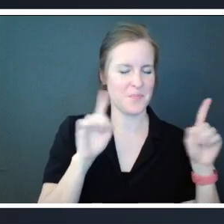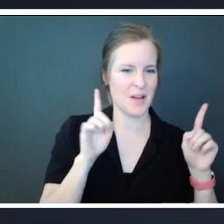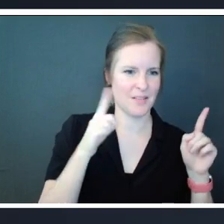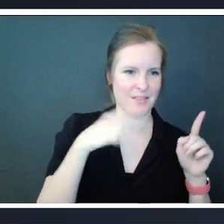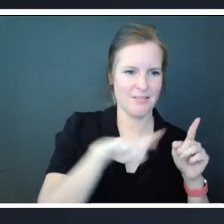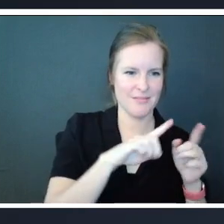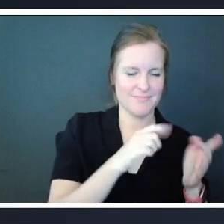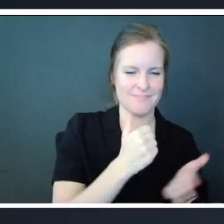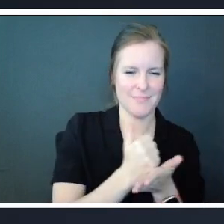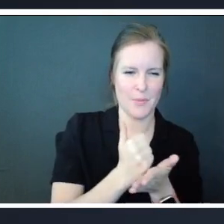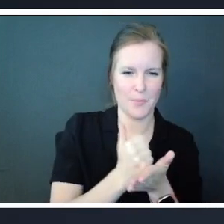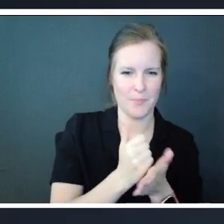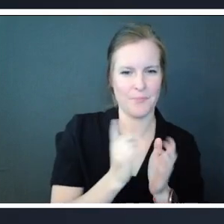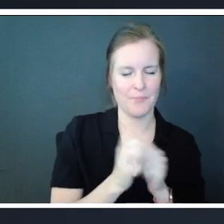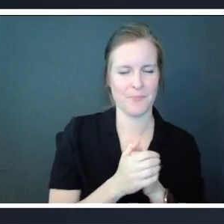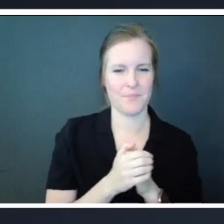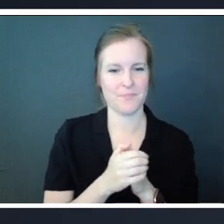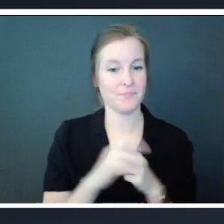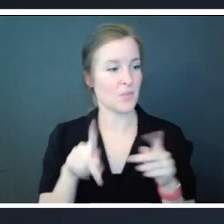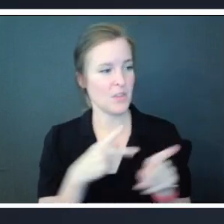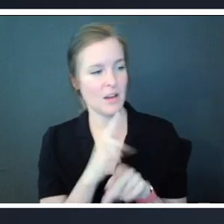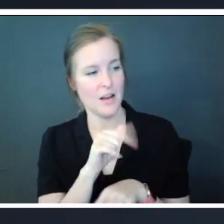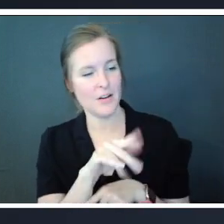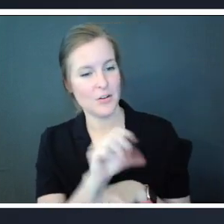Mel: I use a range of tools from very low